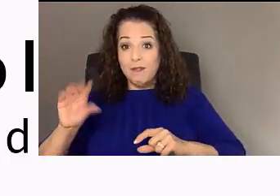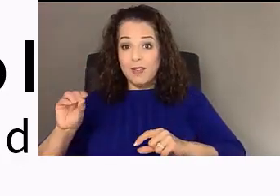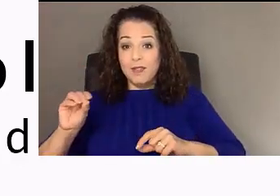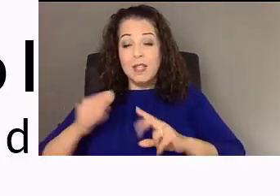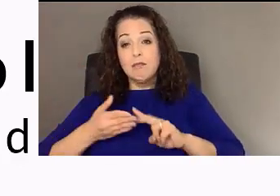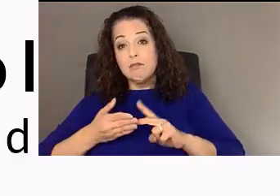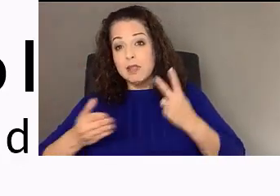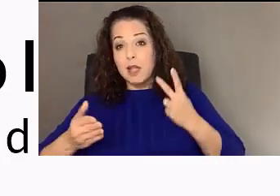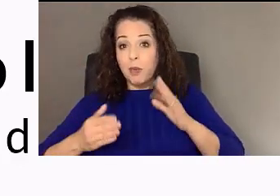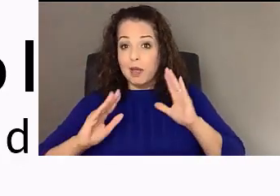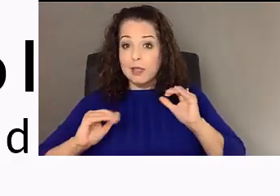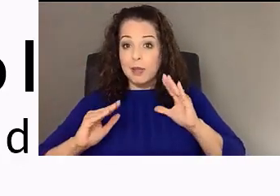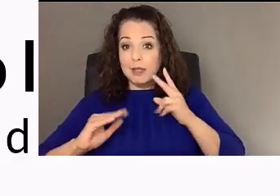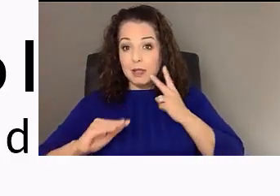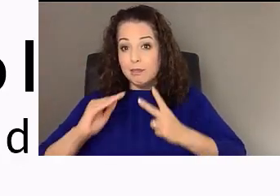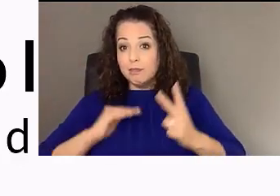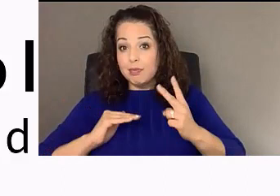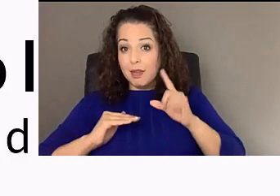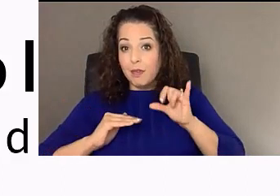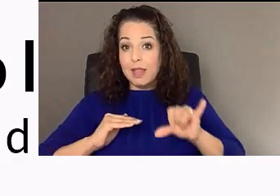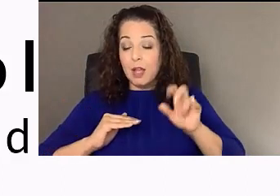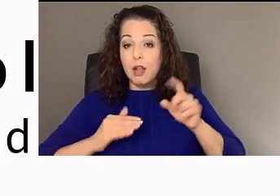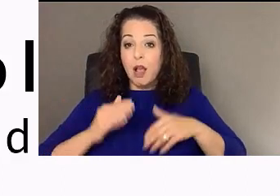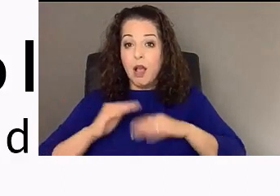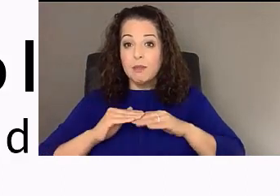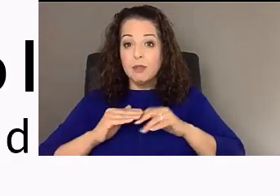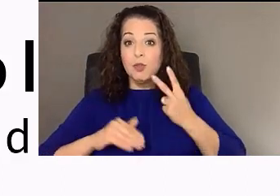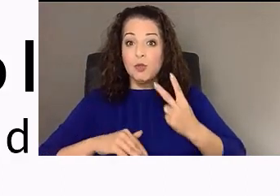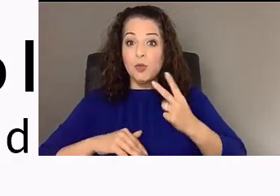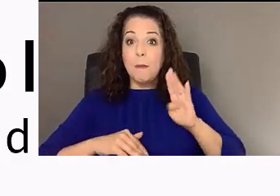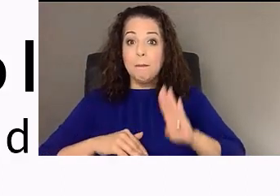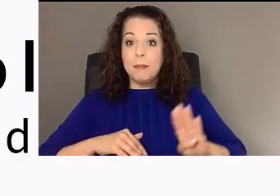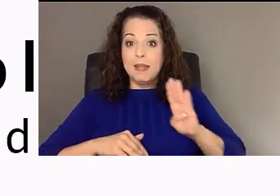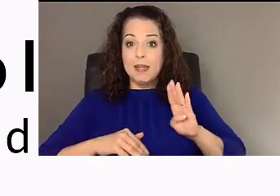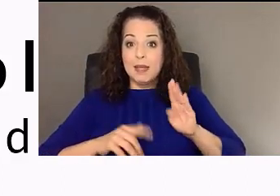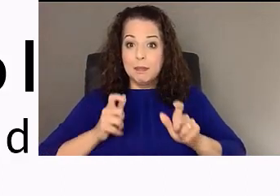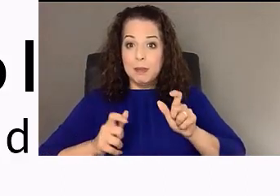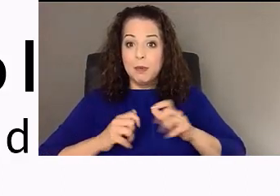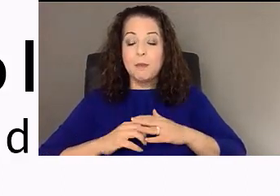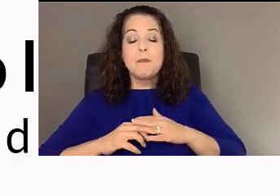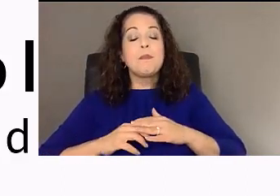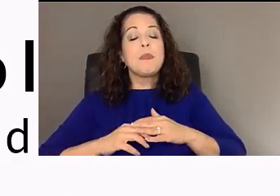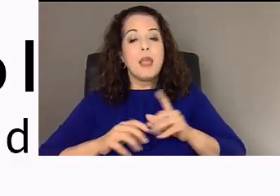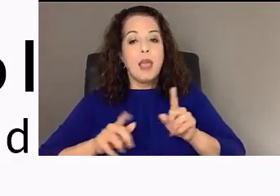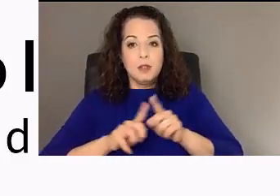to 2 billion people. I misspoke. 2 billion. As well as the market size, right?